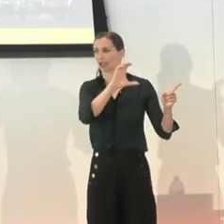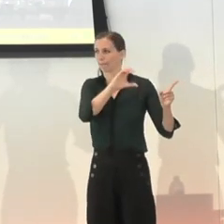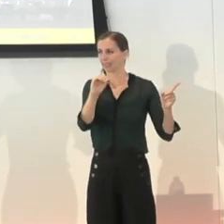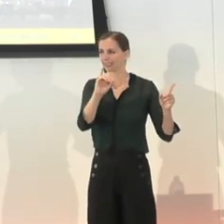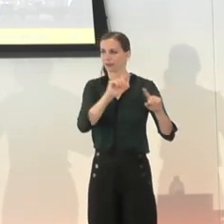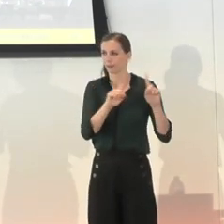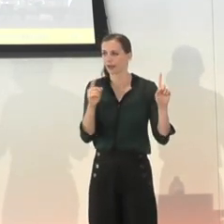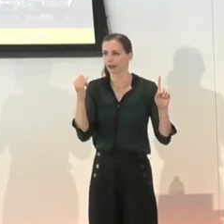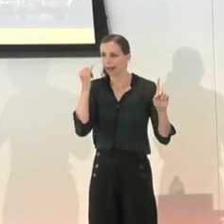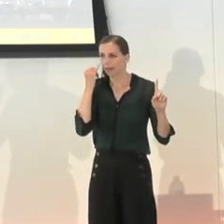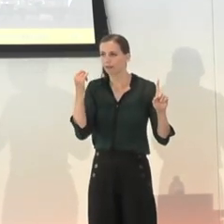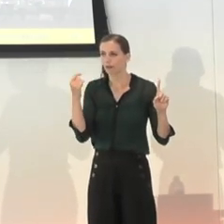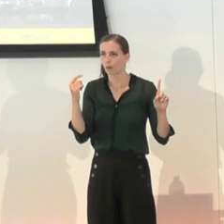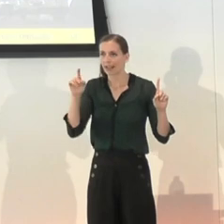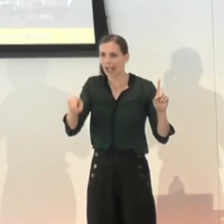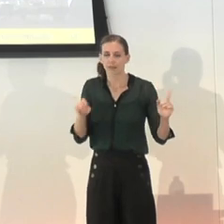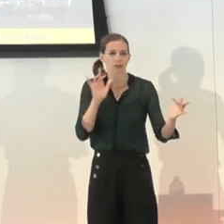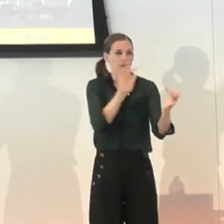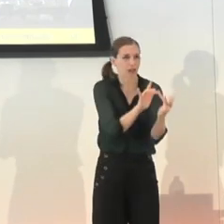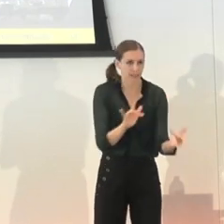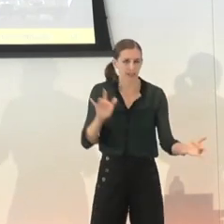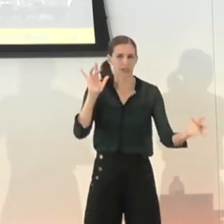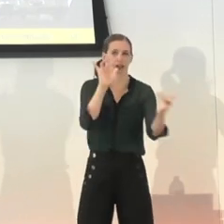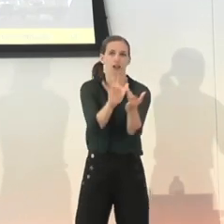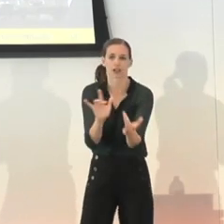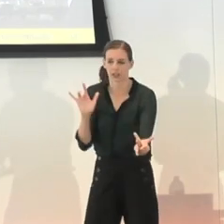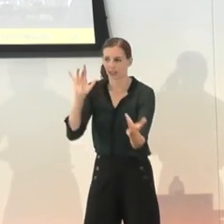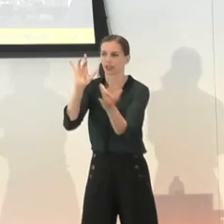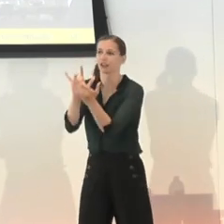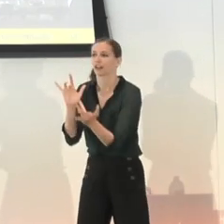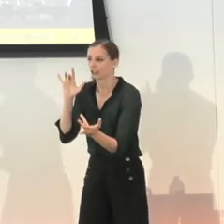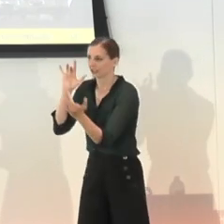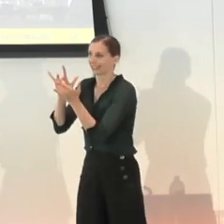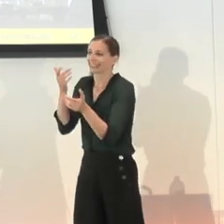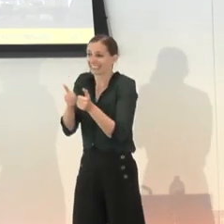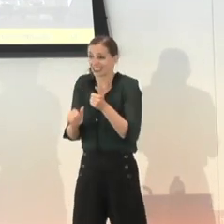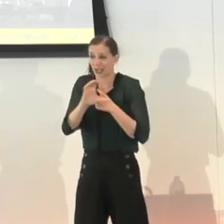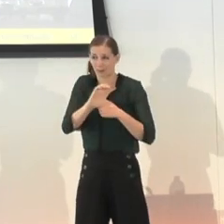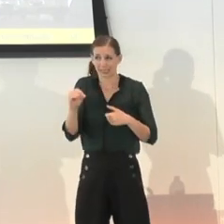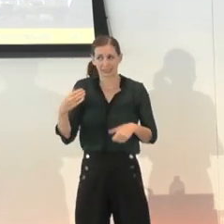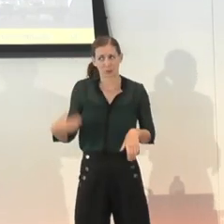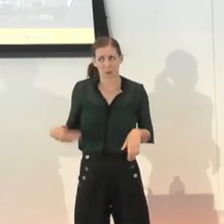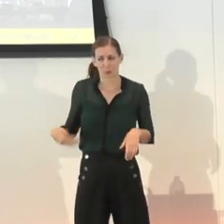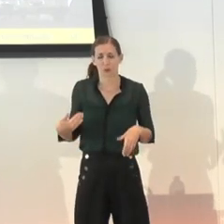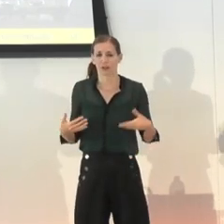company and talk about what their needs are or what they might want to see in VERA -- and by